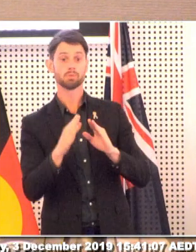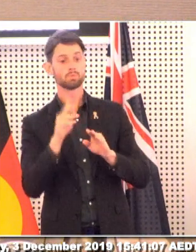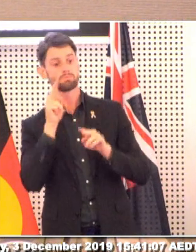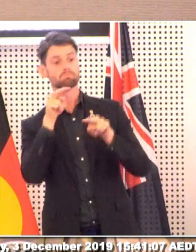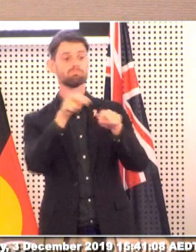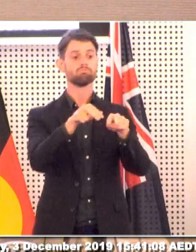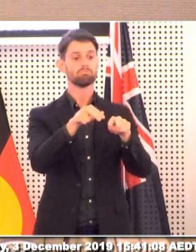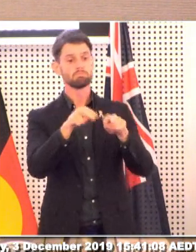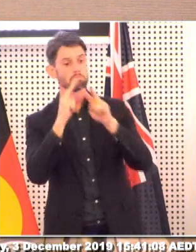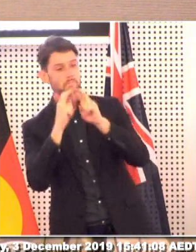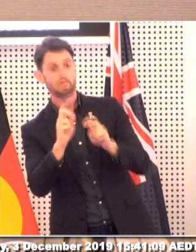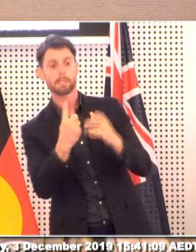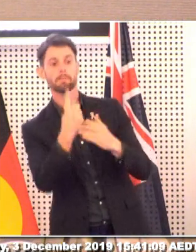happening in the group homes.